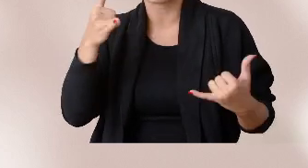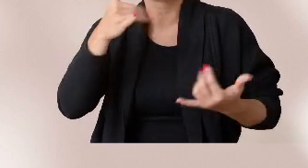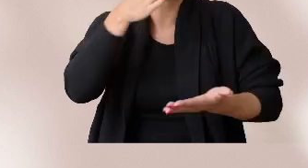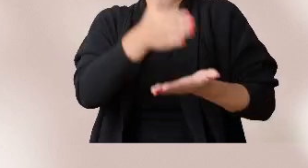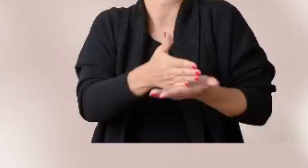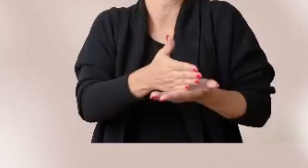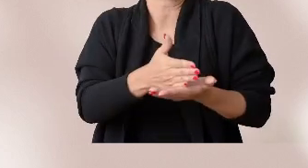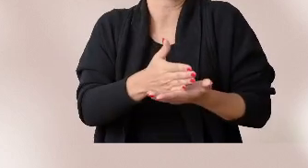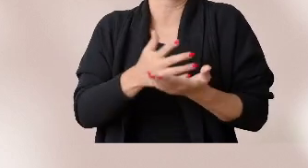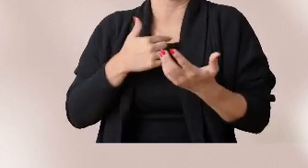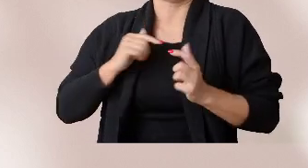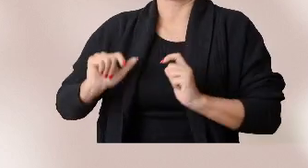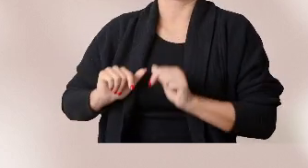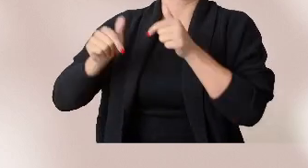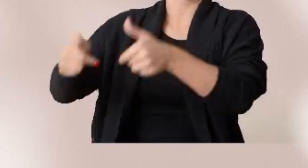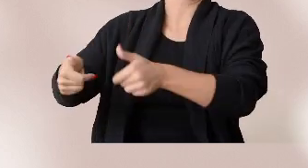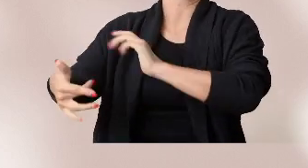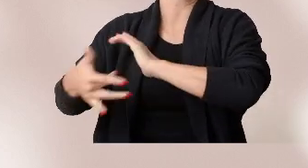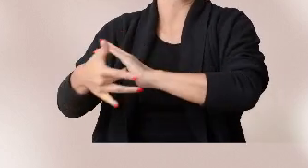I'm using the technology to do the work.